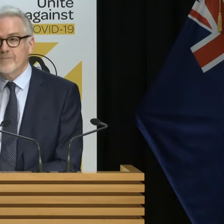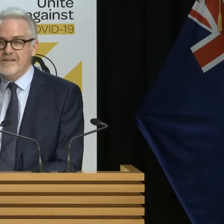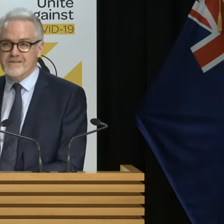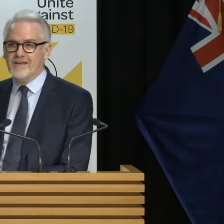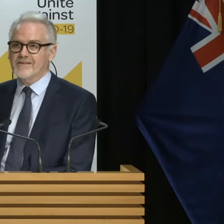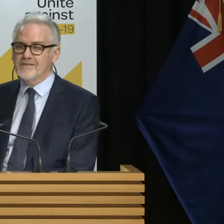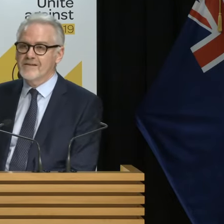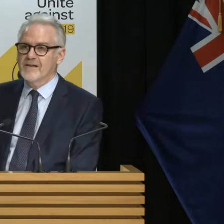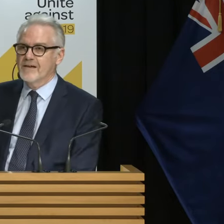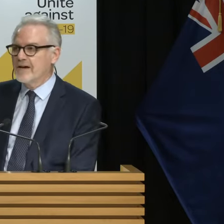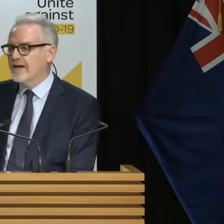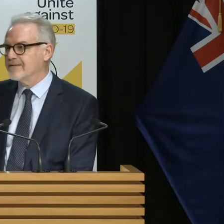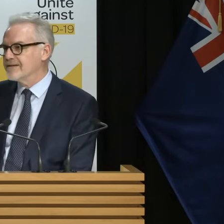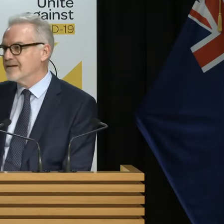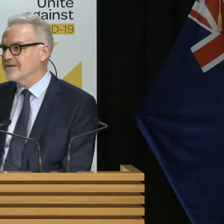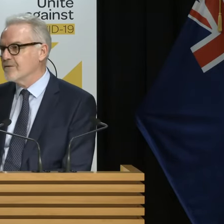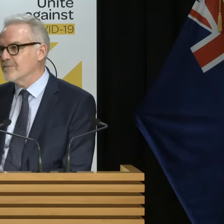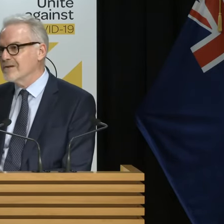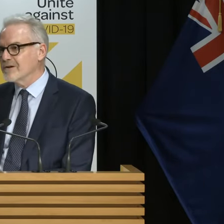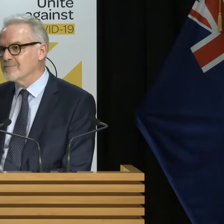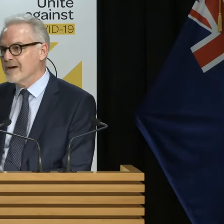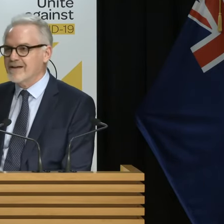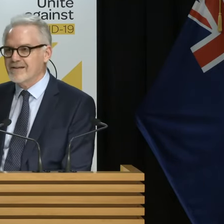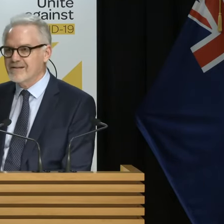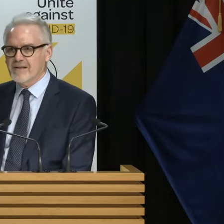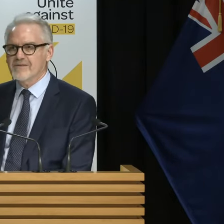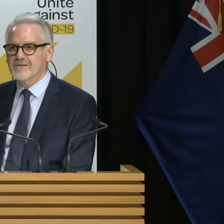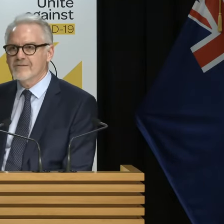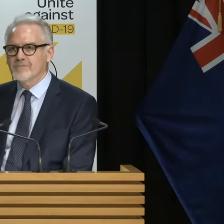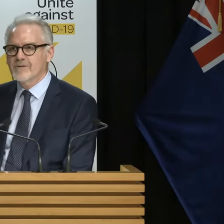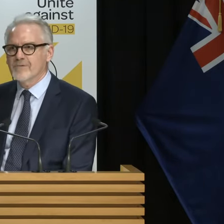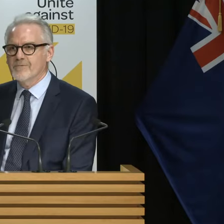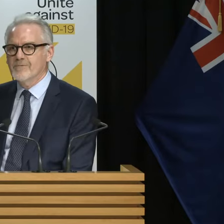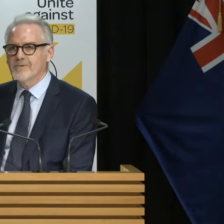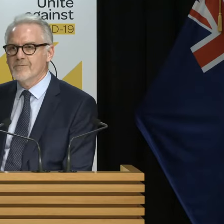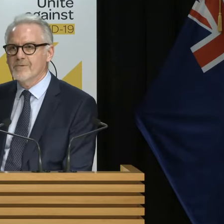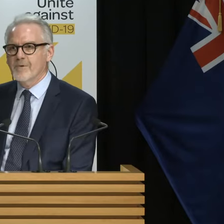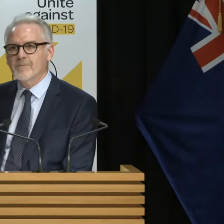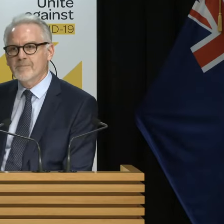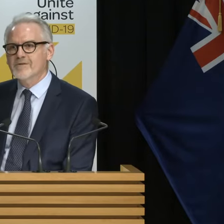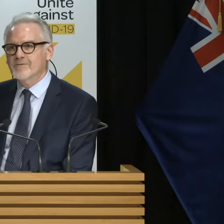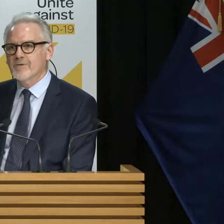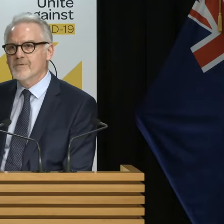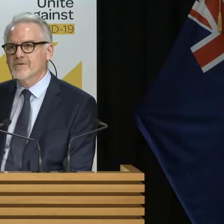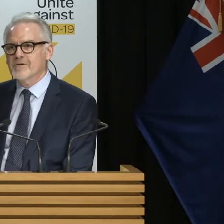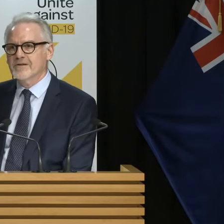I think that the drive a